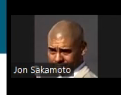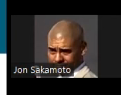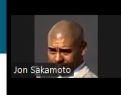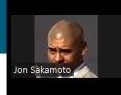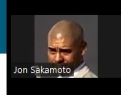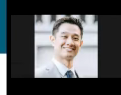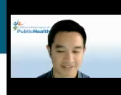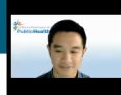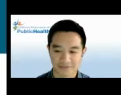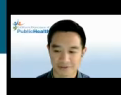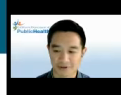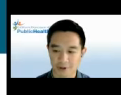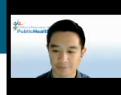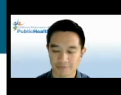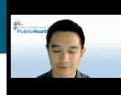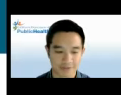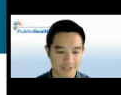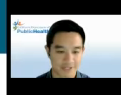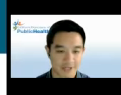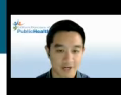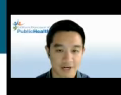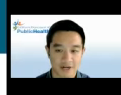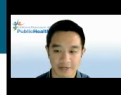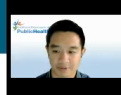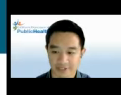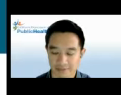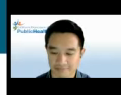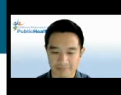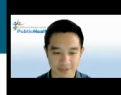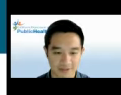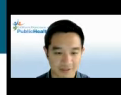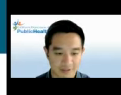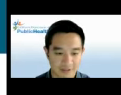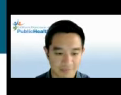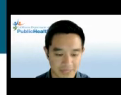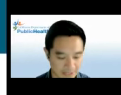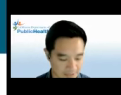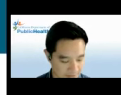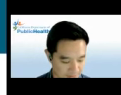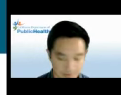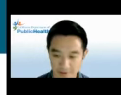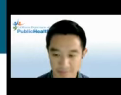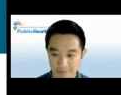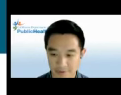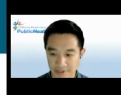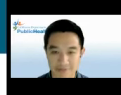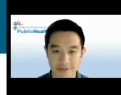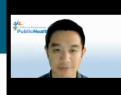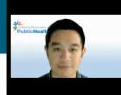Okay. I hope folks are able to get back to our program. So